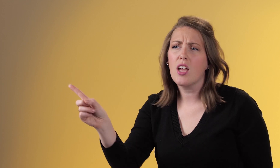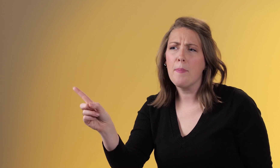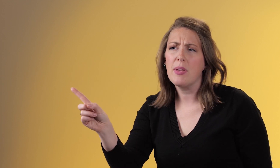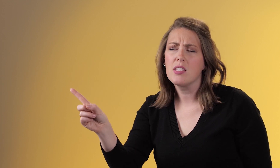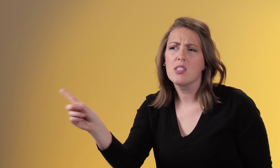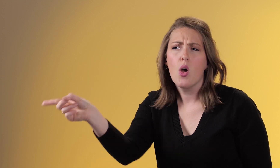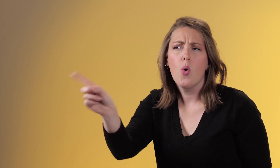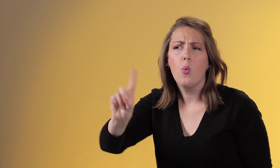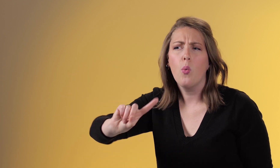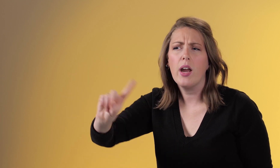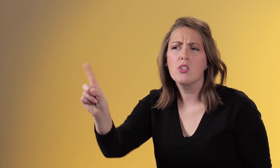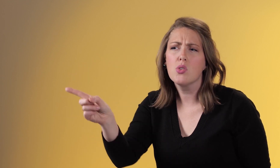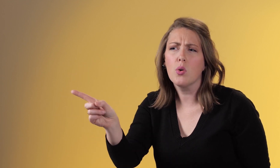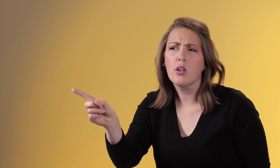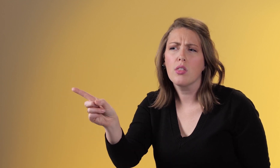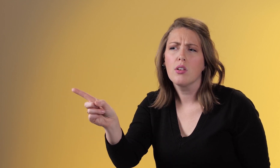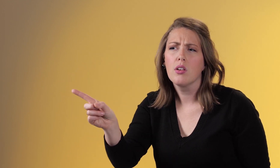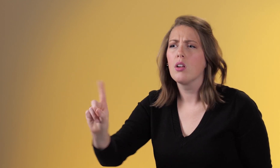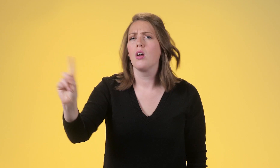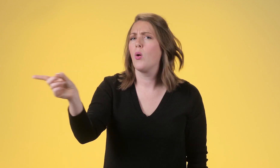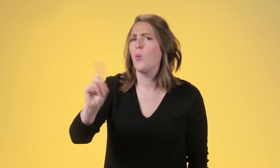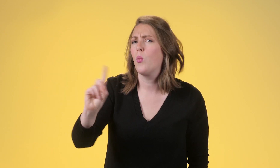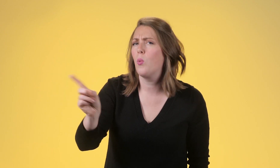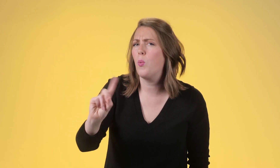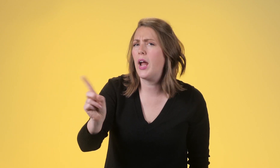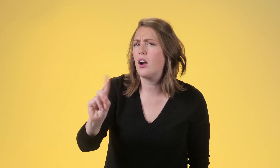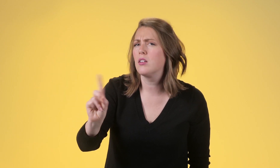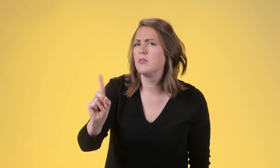a compass where's north where